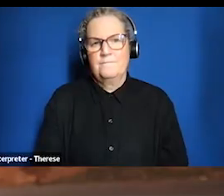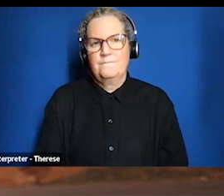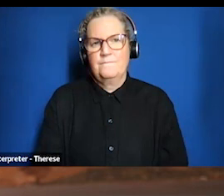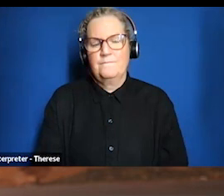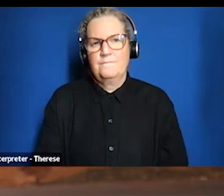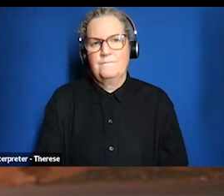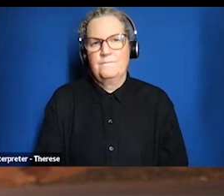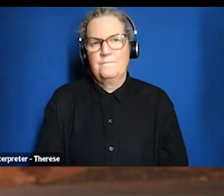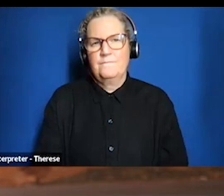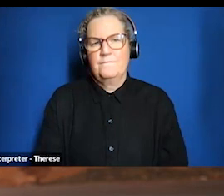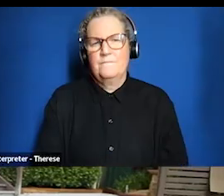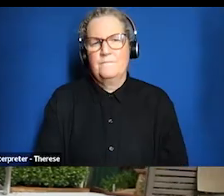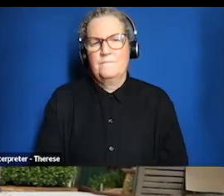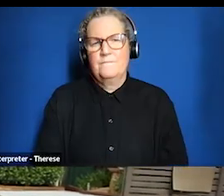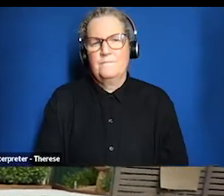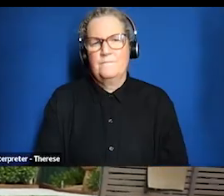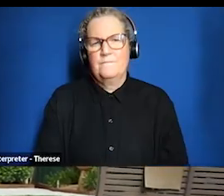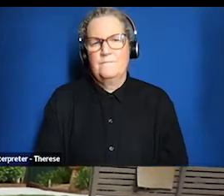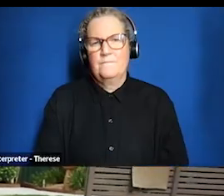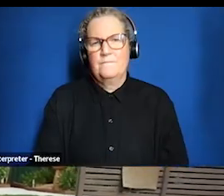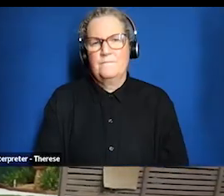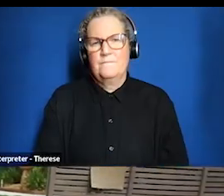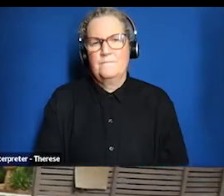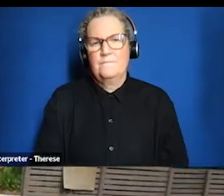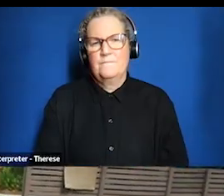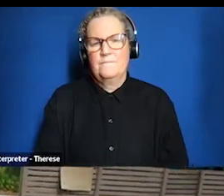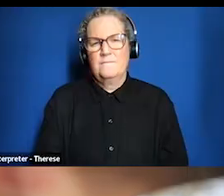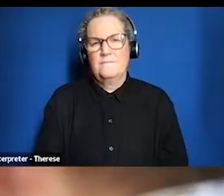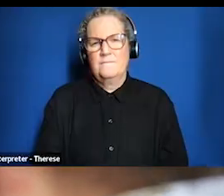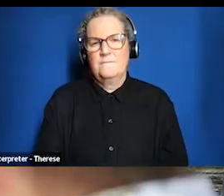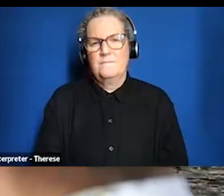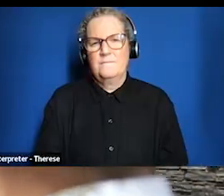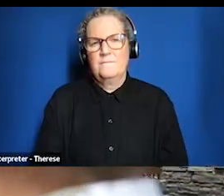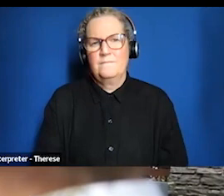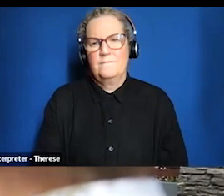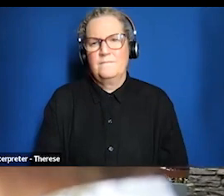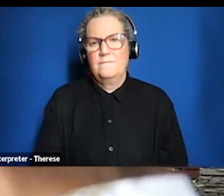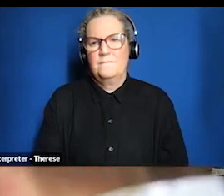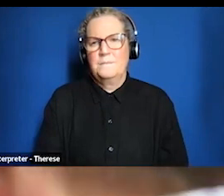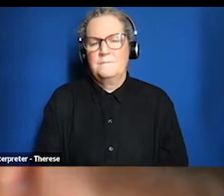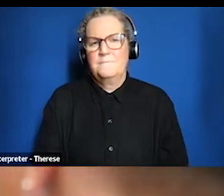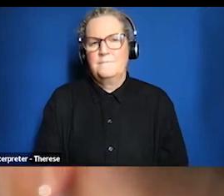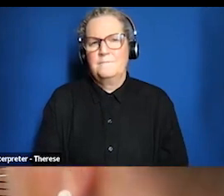incomplete quadriplegic, so I've been in a wheelchair now, so just over a decade due to a diving accident.